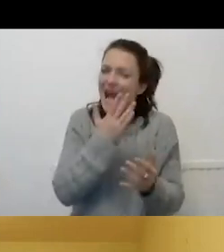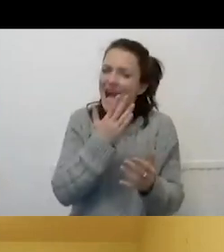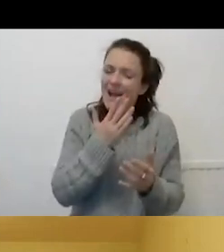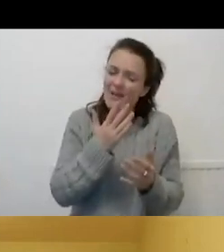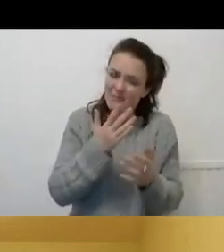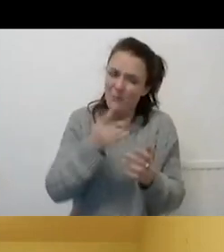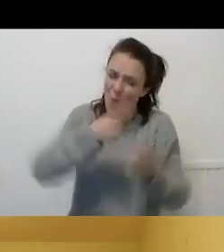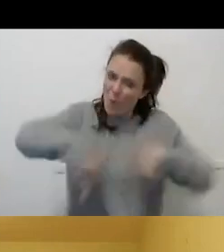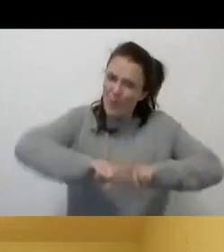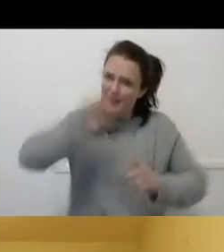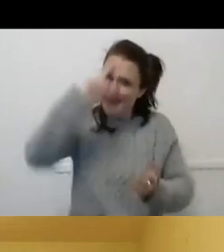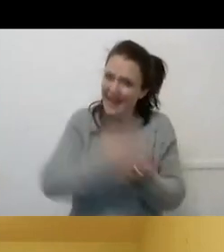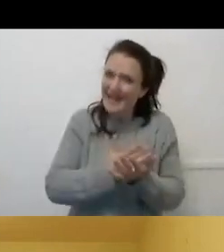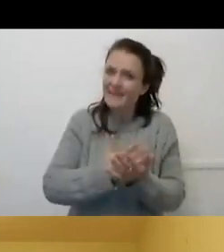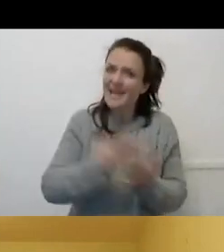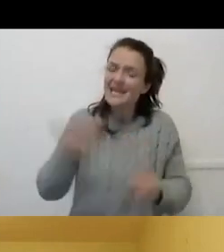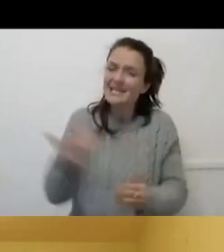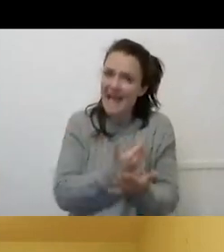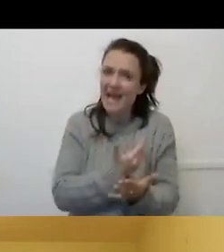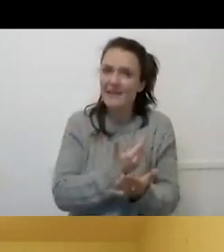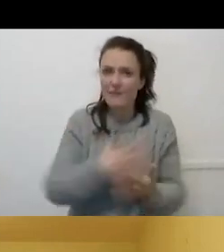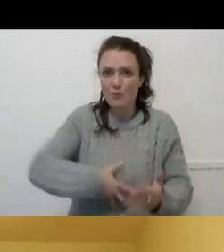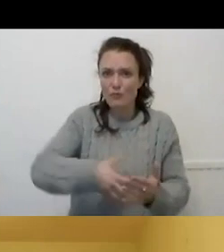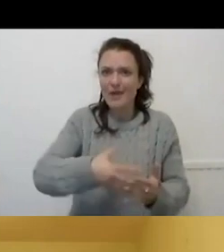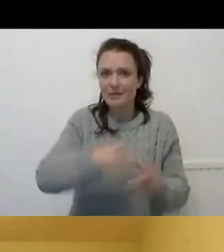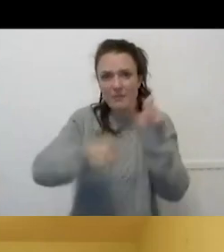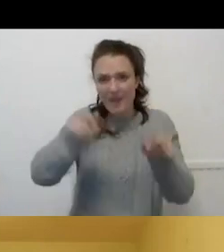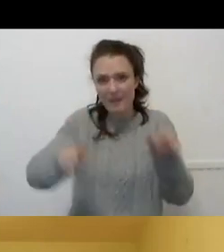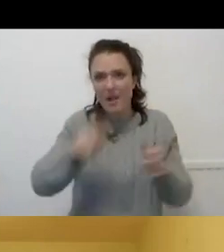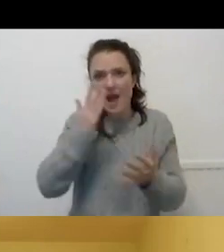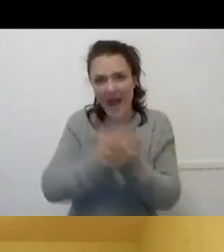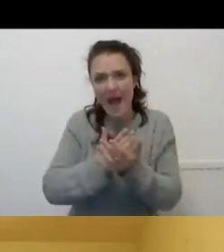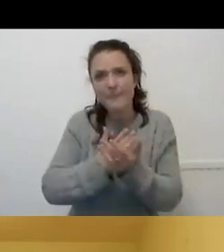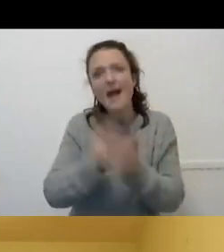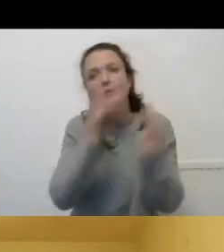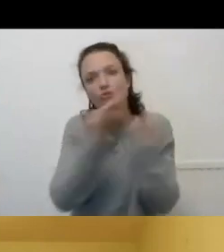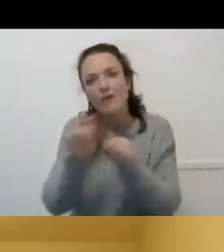those studies are planned. Other vaccines are given very safely in pregnancy, such as influenza